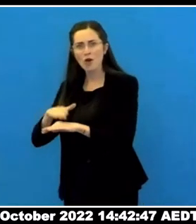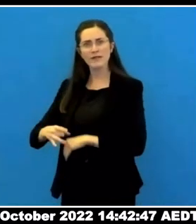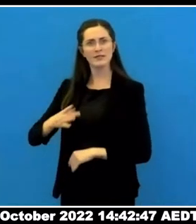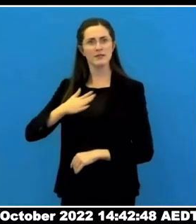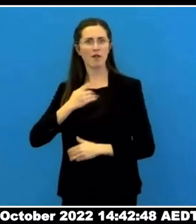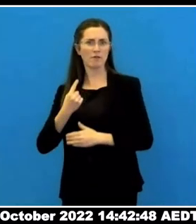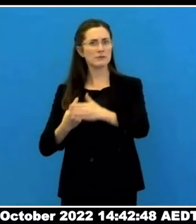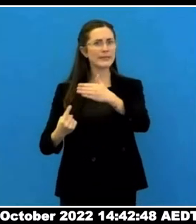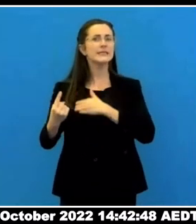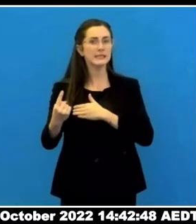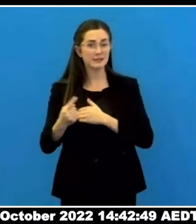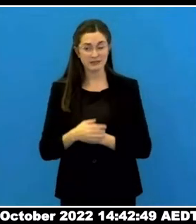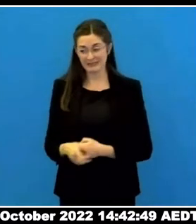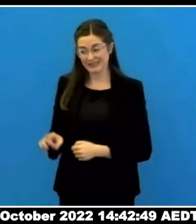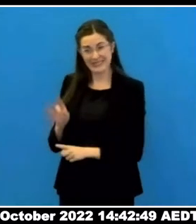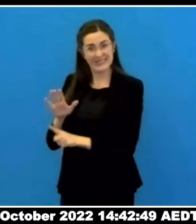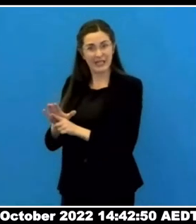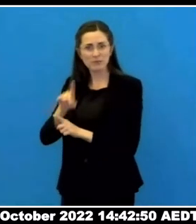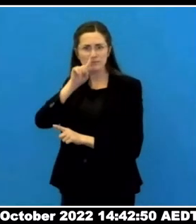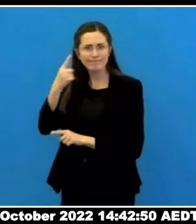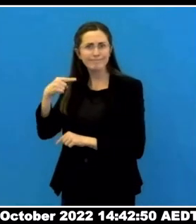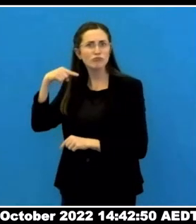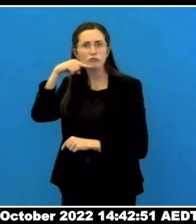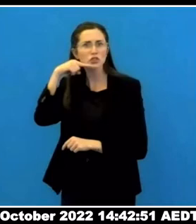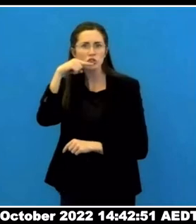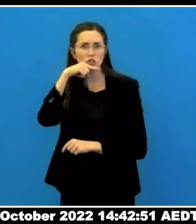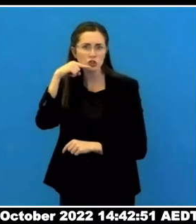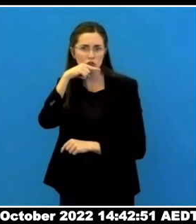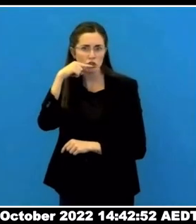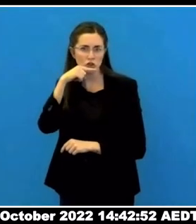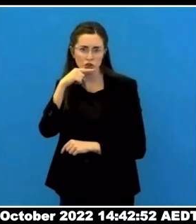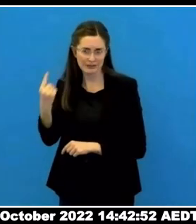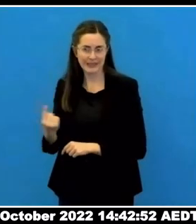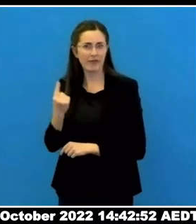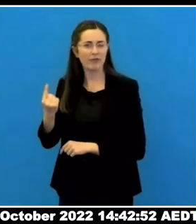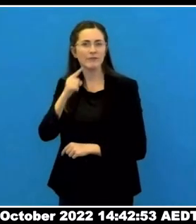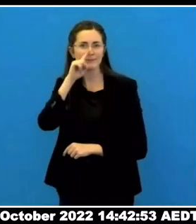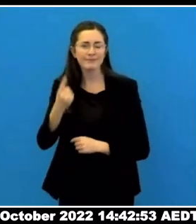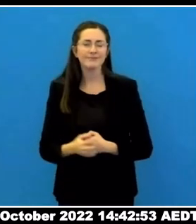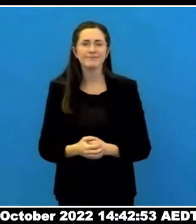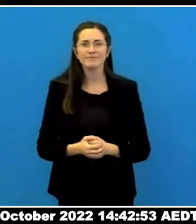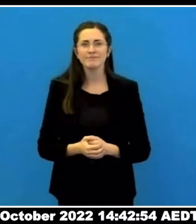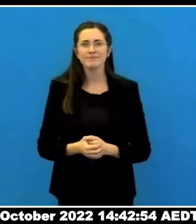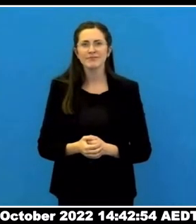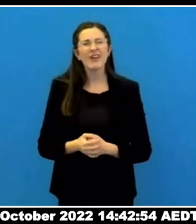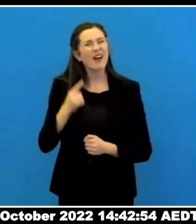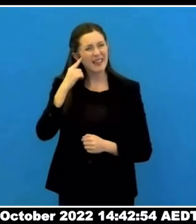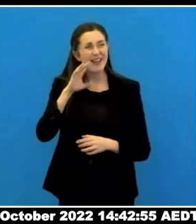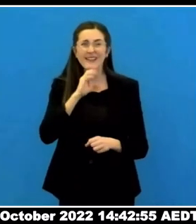For example, she can't brush her own teeth. I also think the government should provide an extra allowance